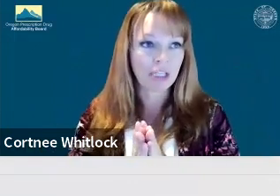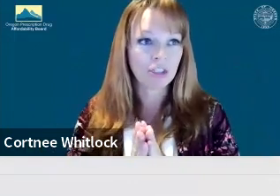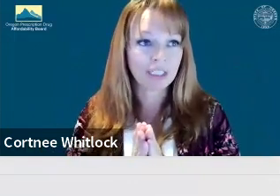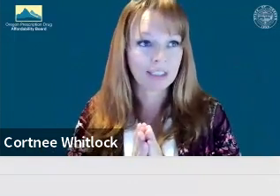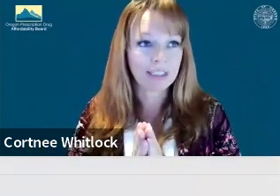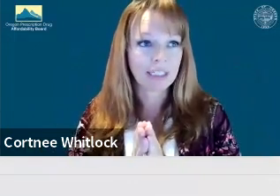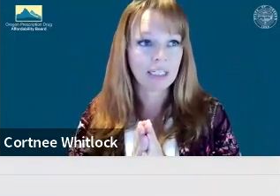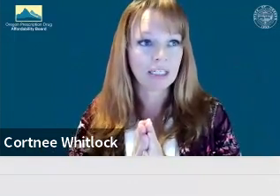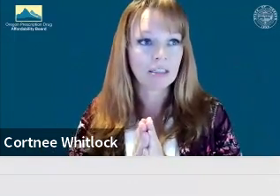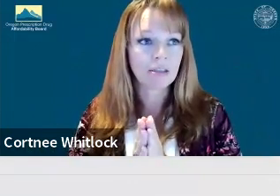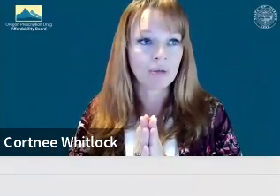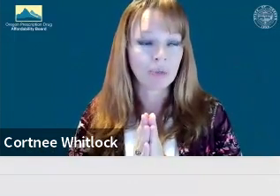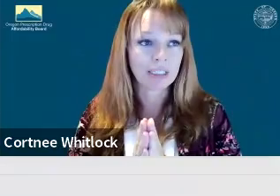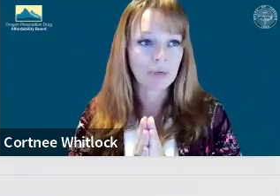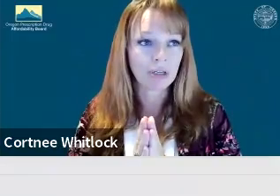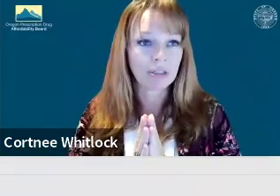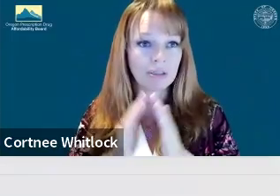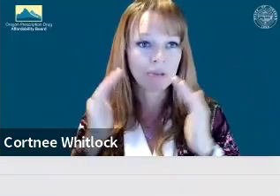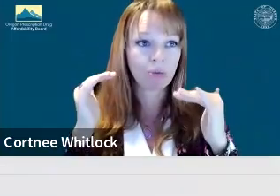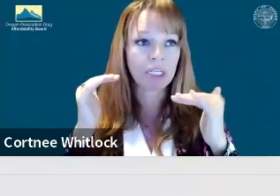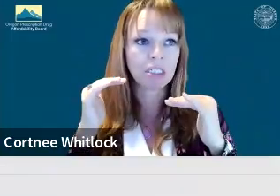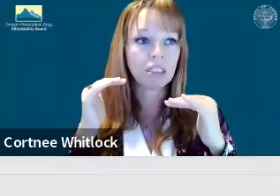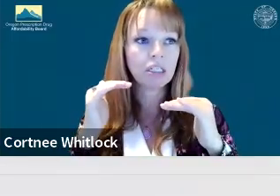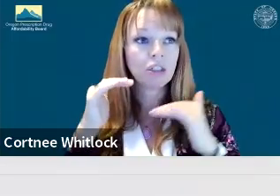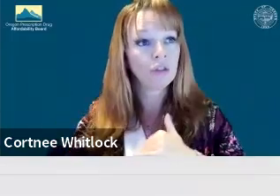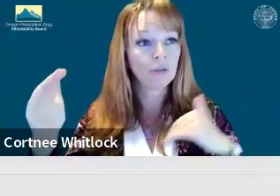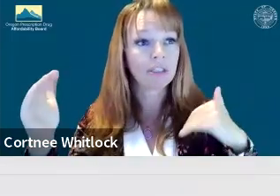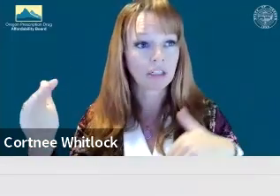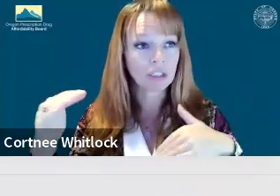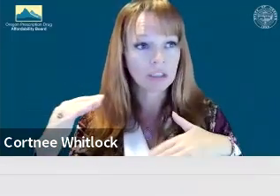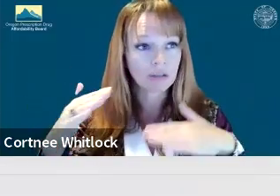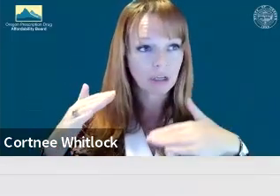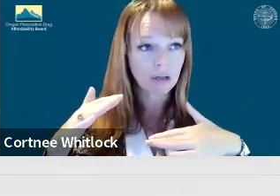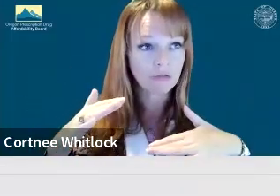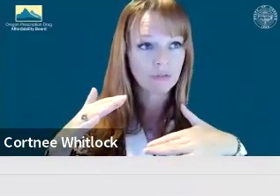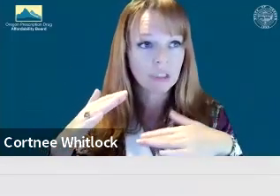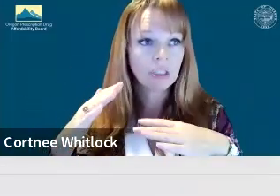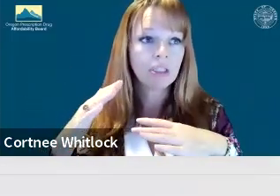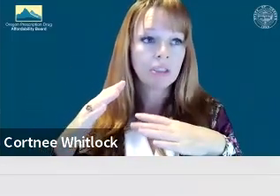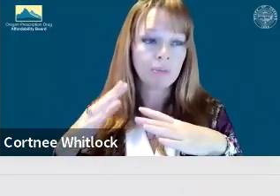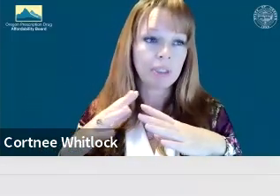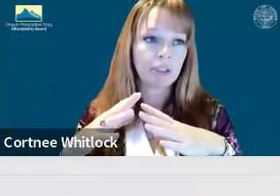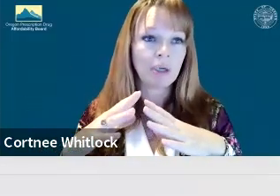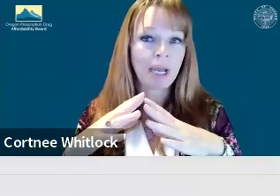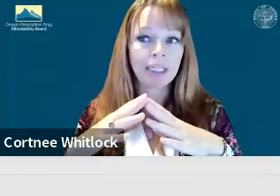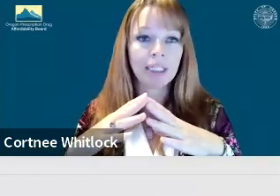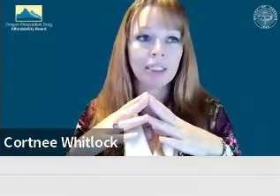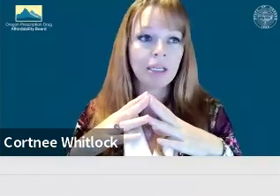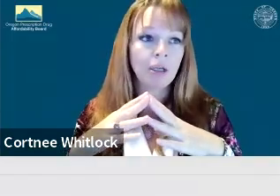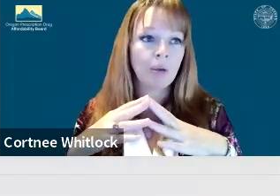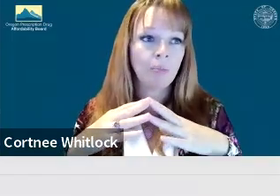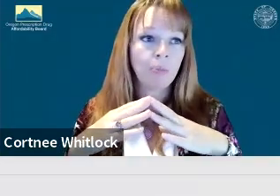more challenging to see the price comparisons between two sections of the material packet,